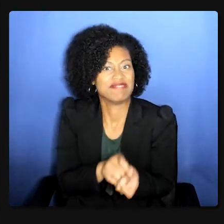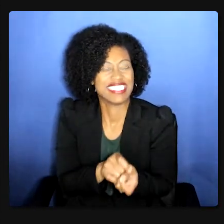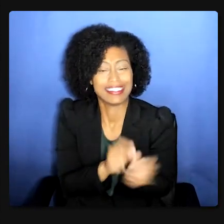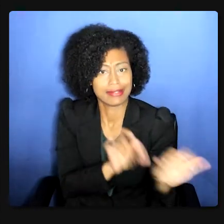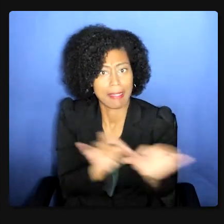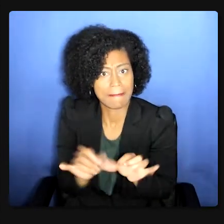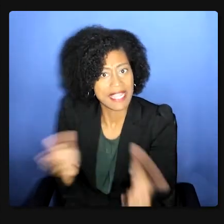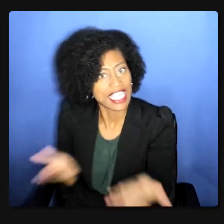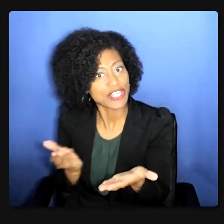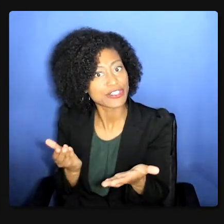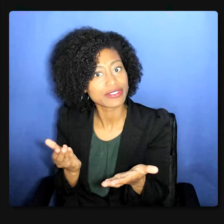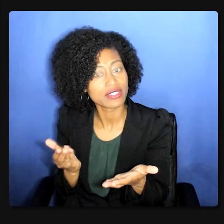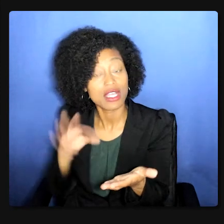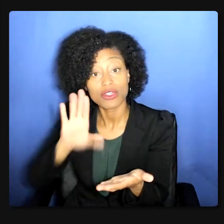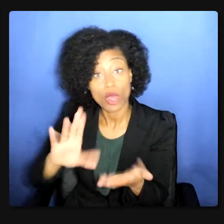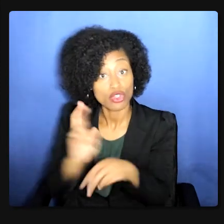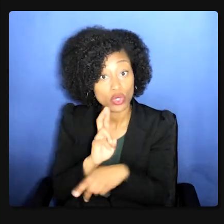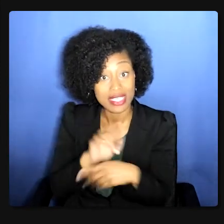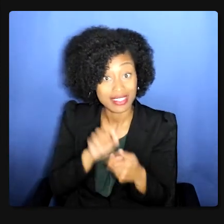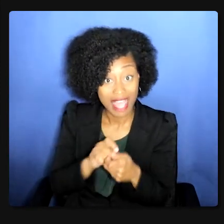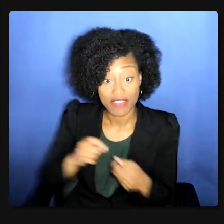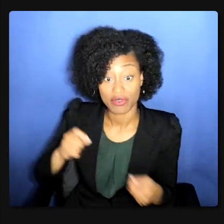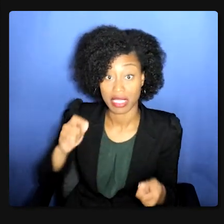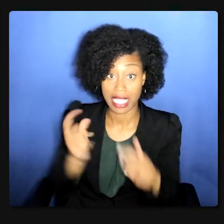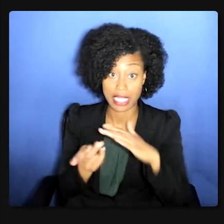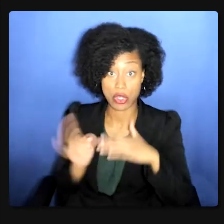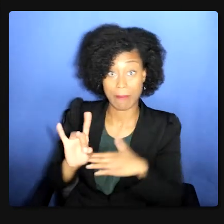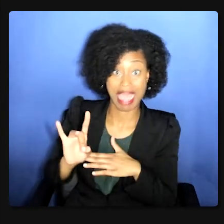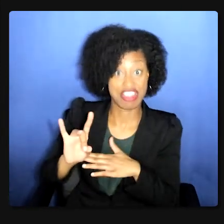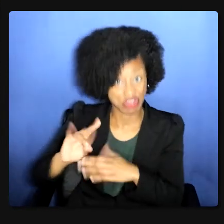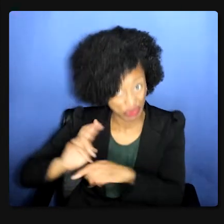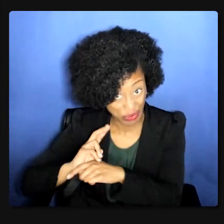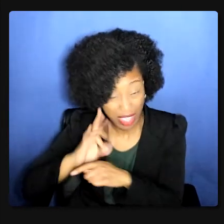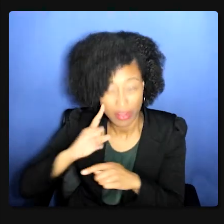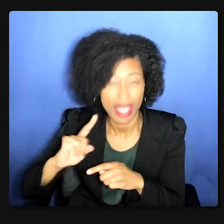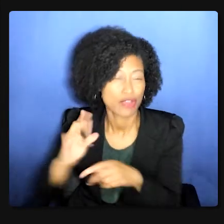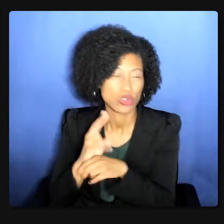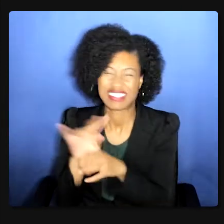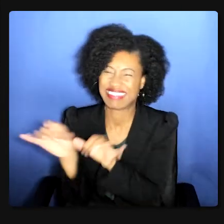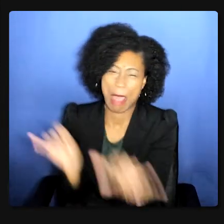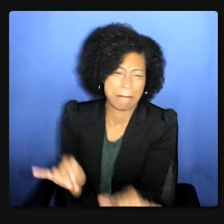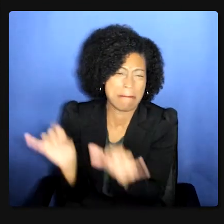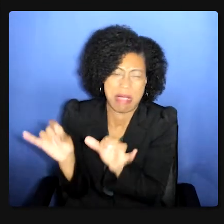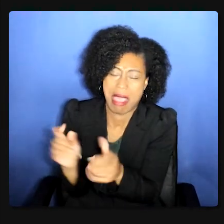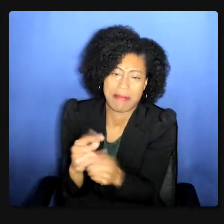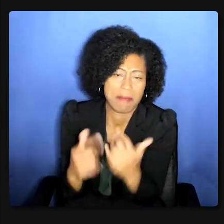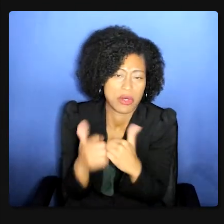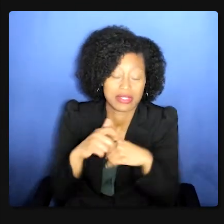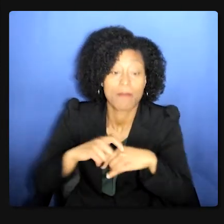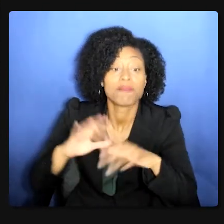You can do the same here. So what you are used to exactly on doing on Kubernetes, [Dimitris] you can use it like this. -[Amie] The same.